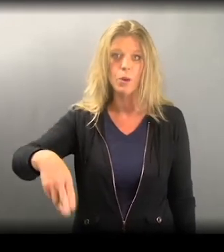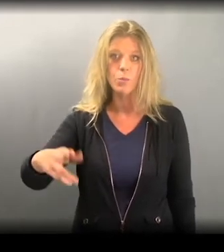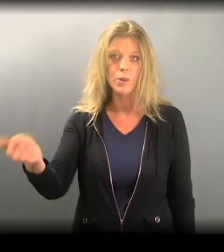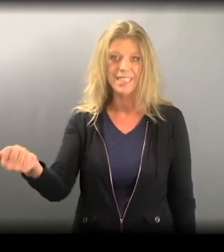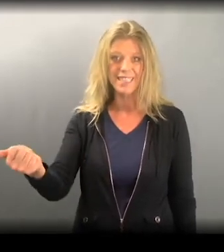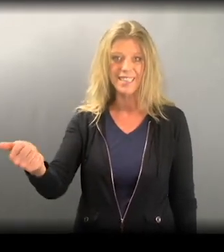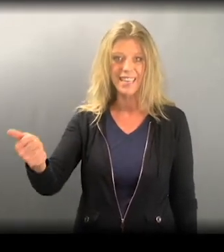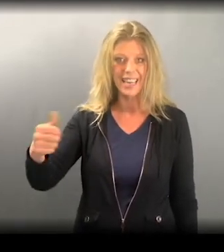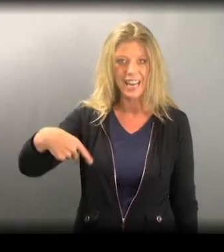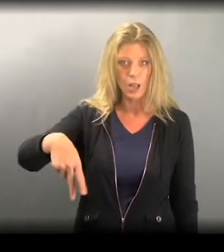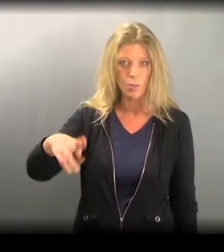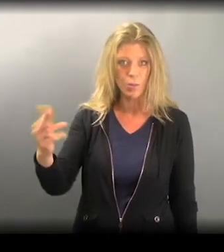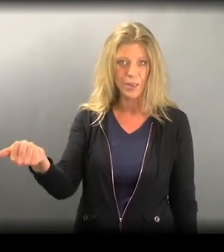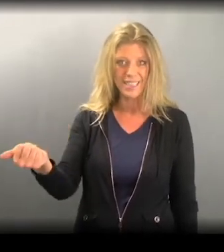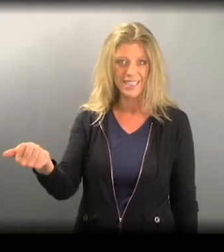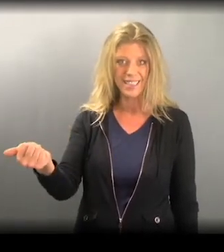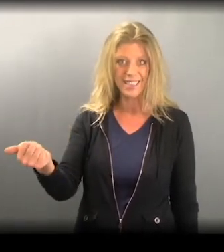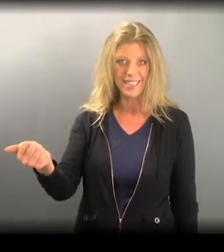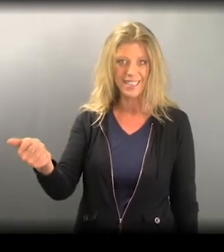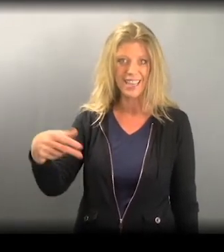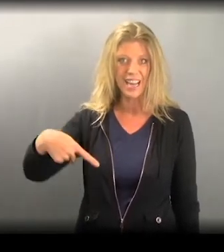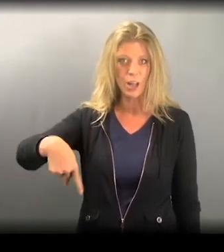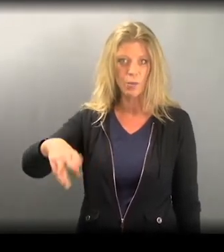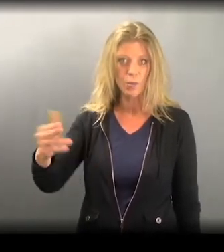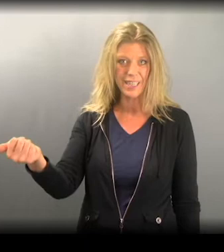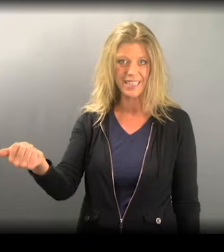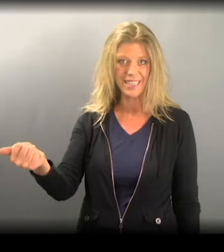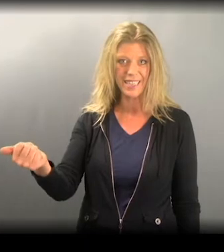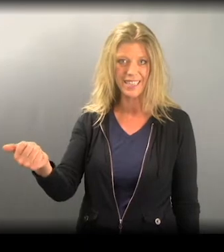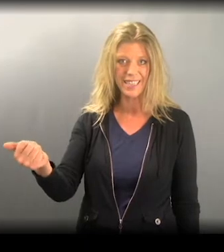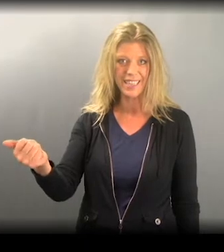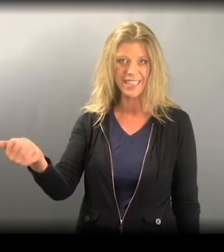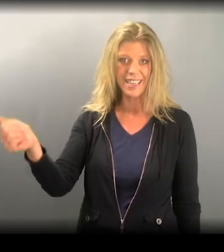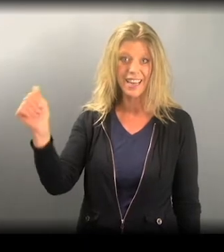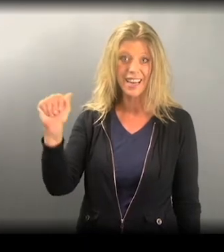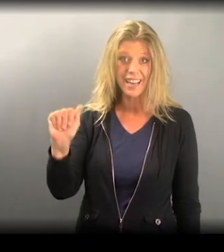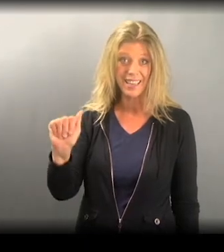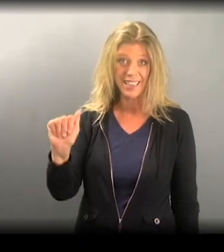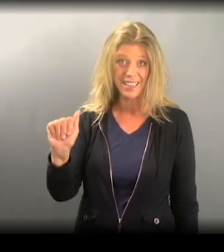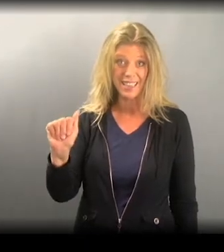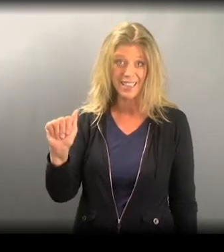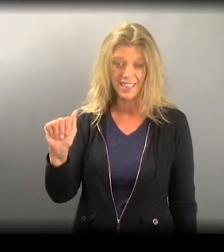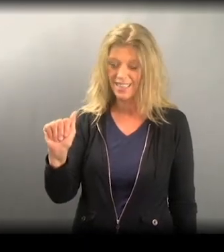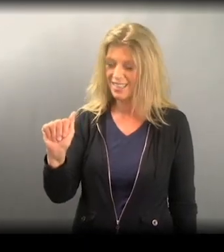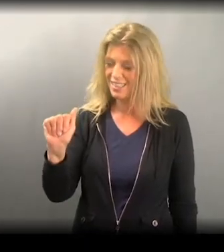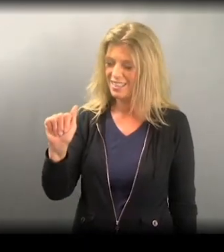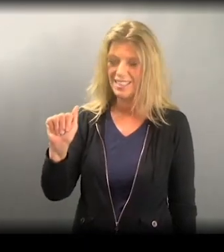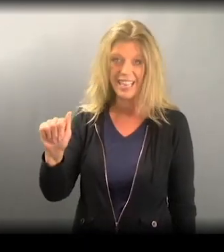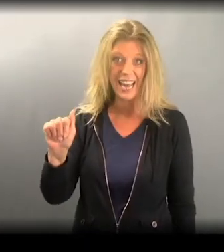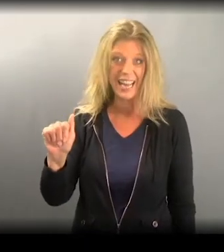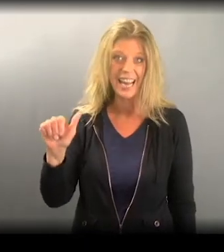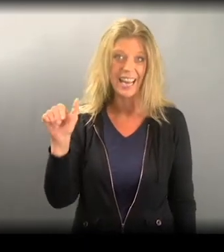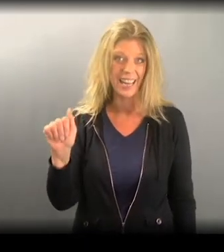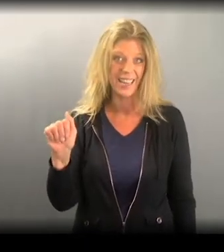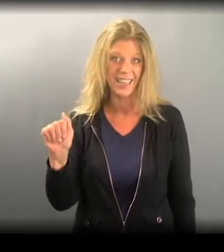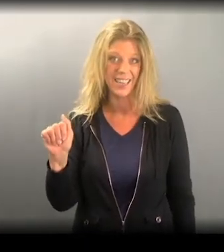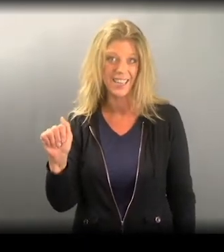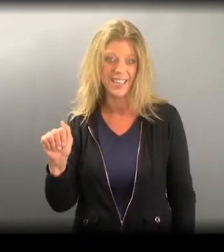PUTS A Just A. A